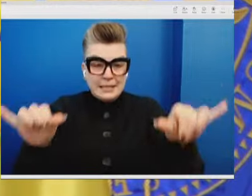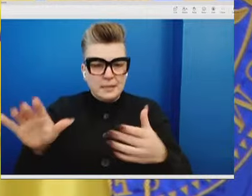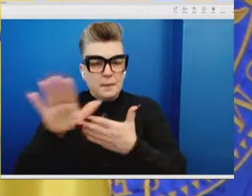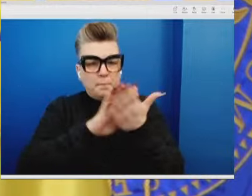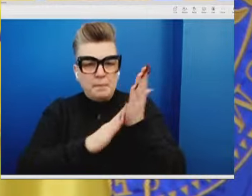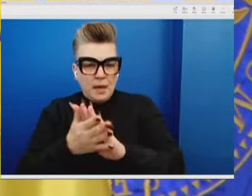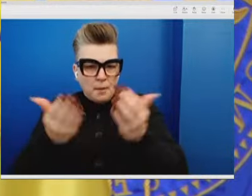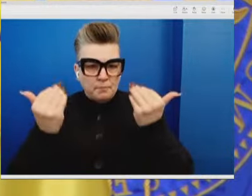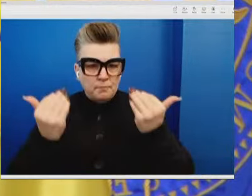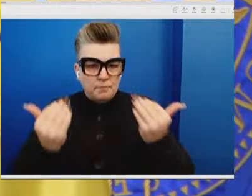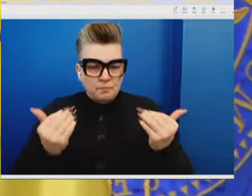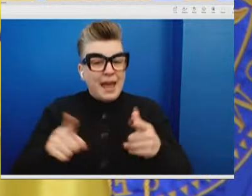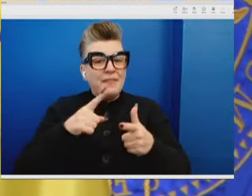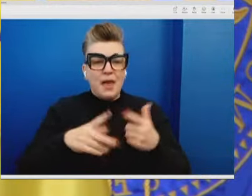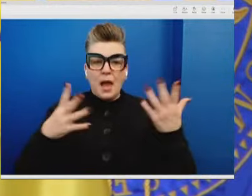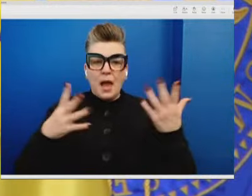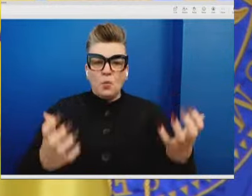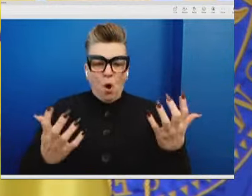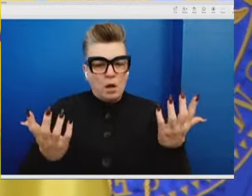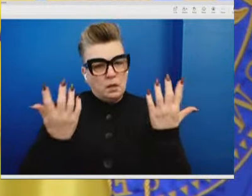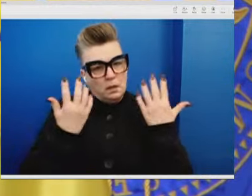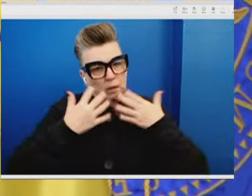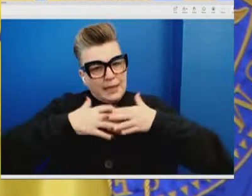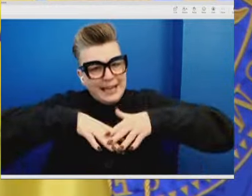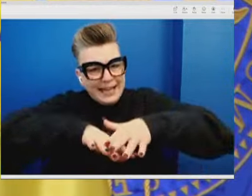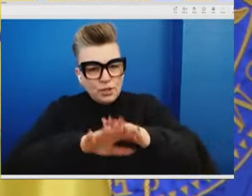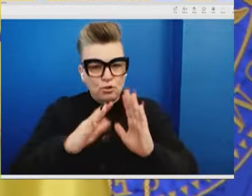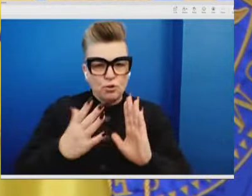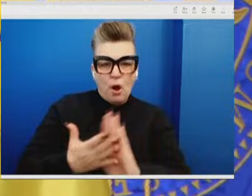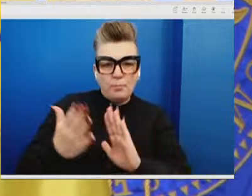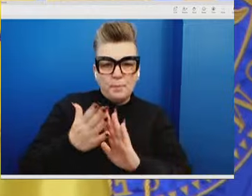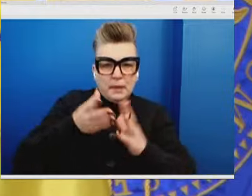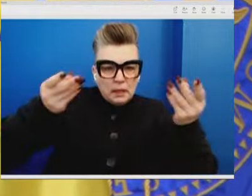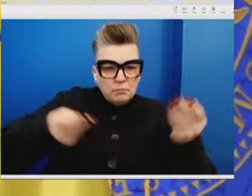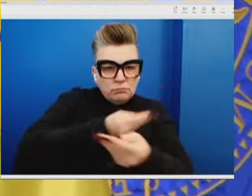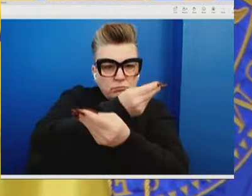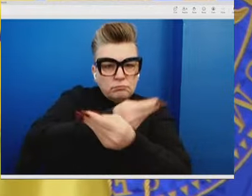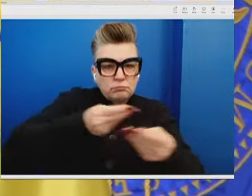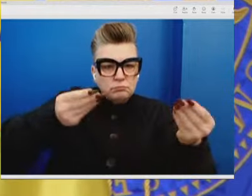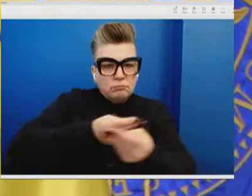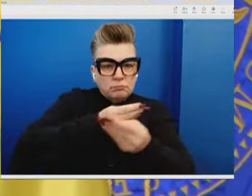need it. We're empowering patients by updating Medicare.gov and bringing them tools for their